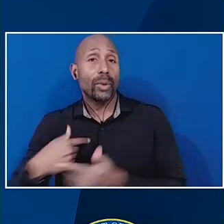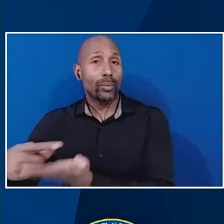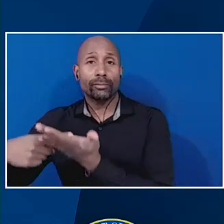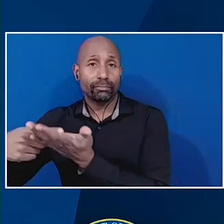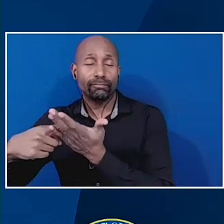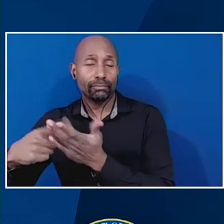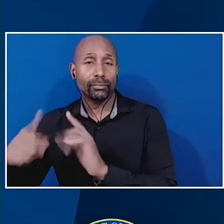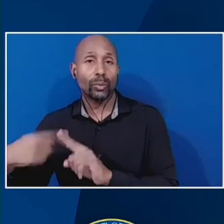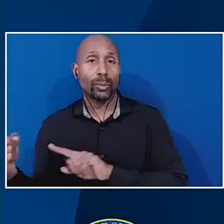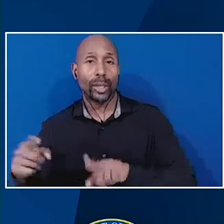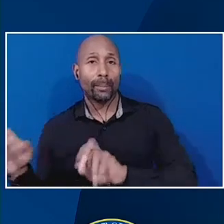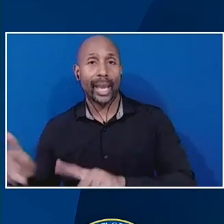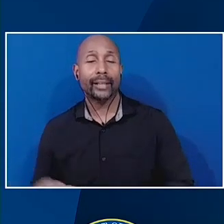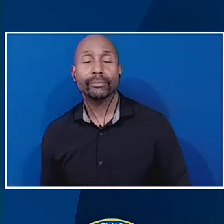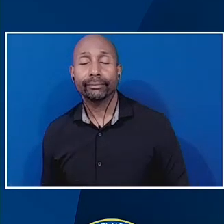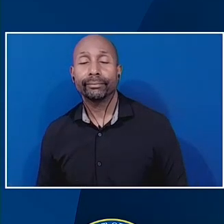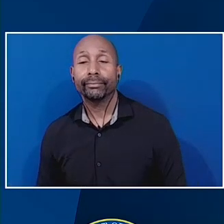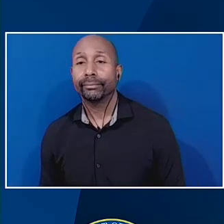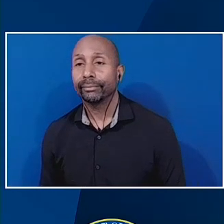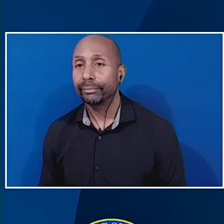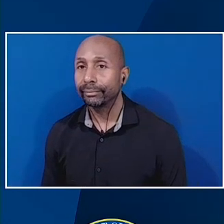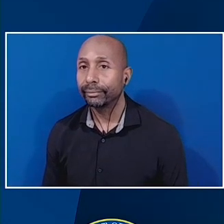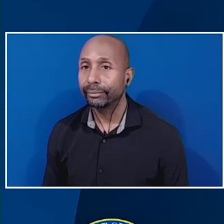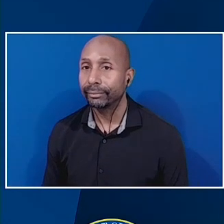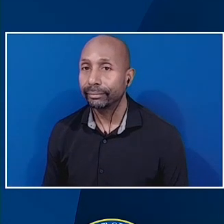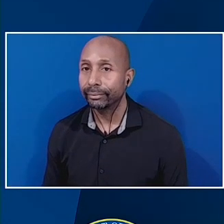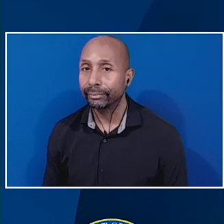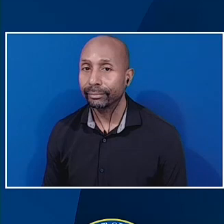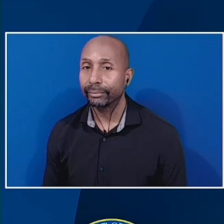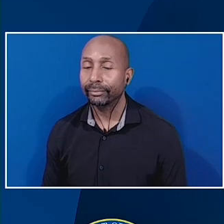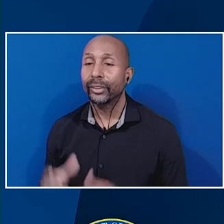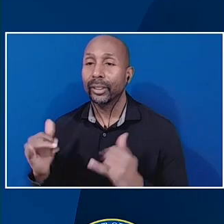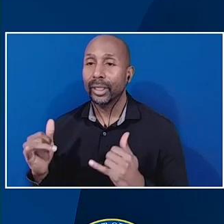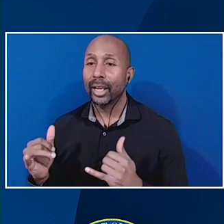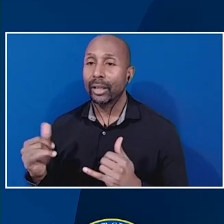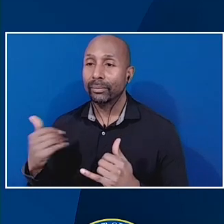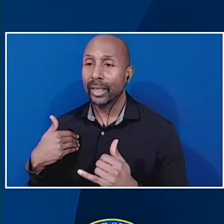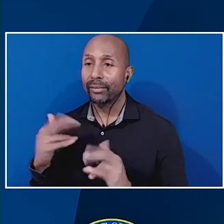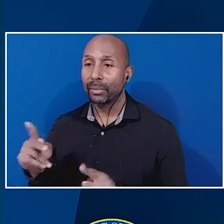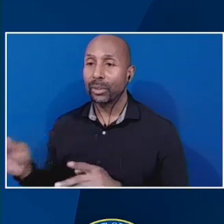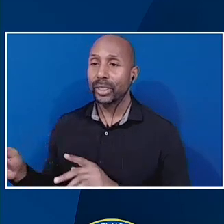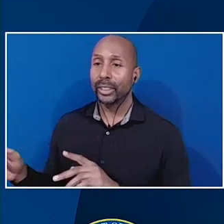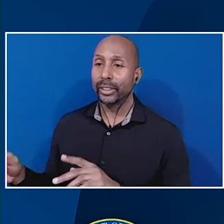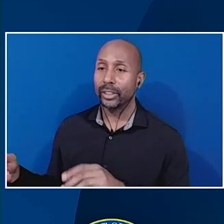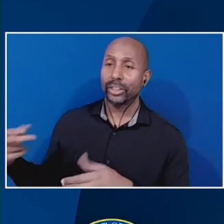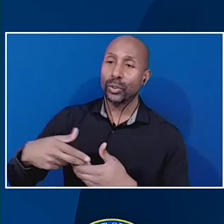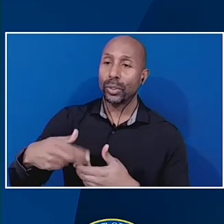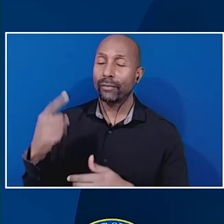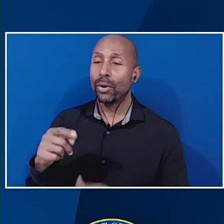Okay. We've got Scott coming to the table as well for private nonprofits. But first, David, go ahead. Thank you.